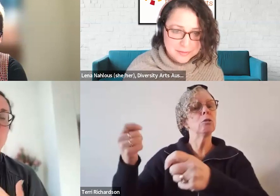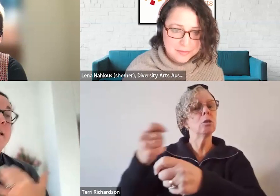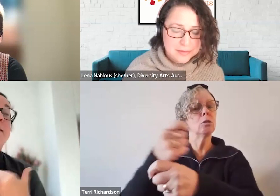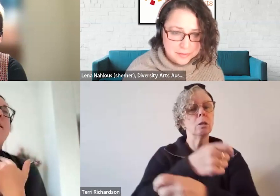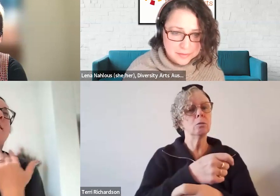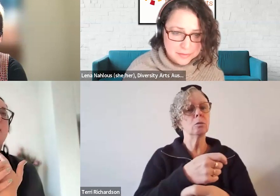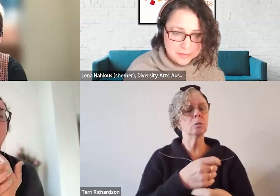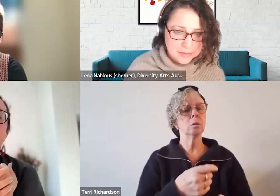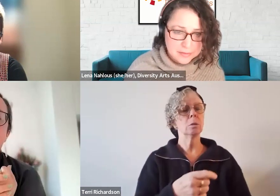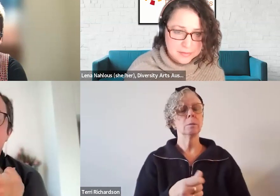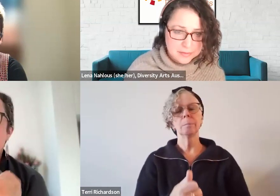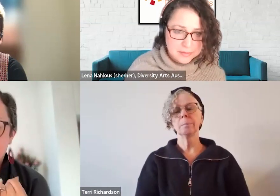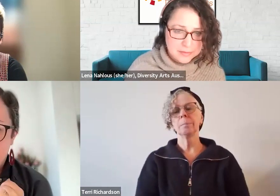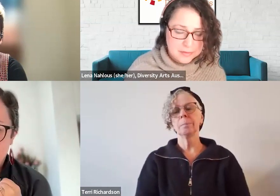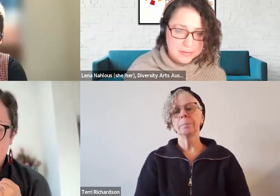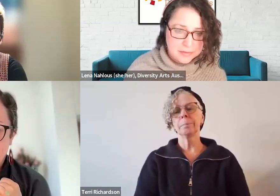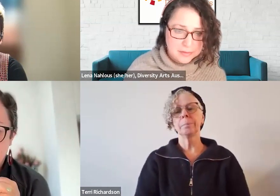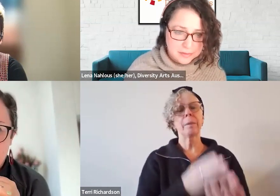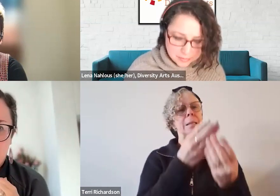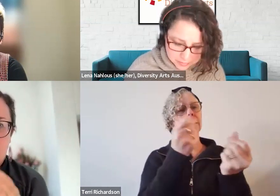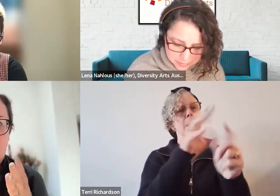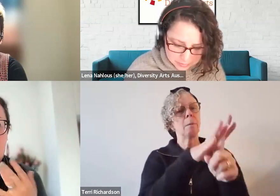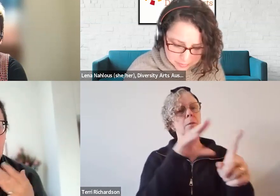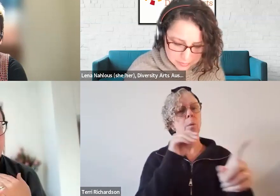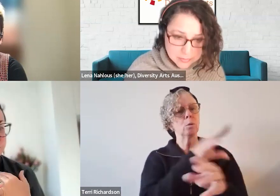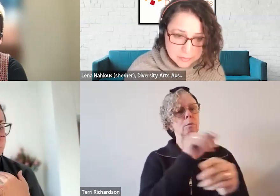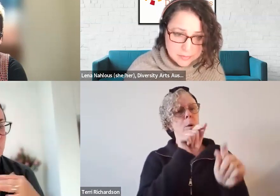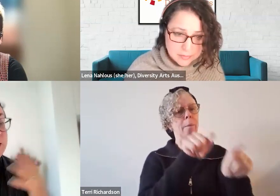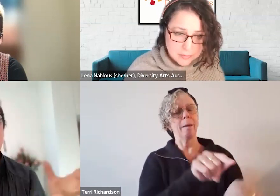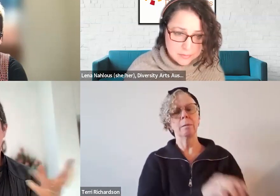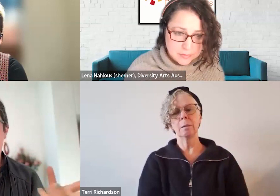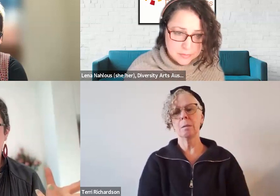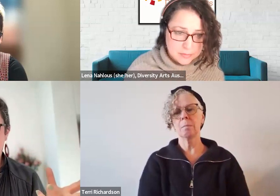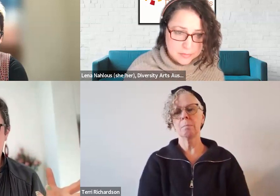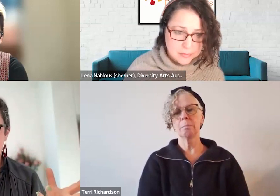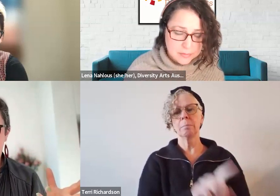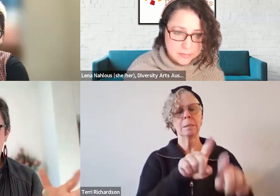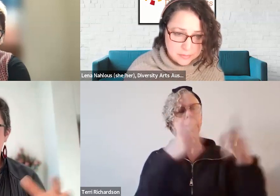So some of the models, I guess, that are coming out of that are different groups for different purposes.